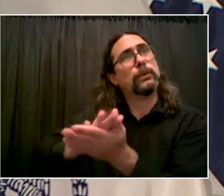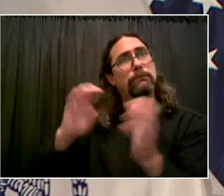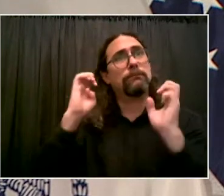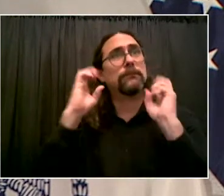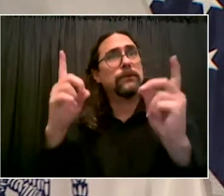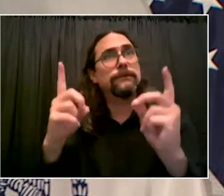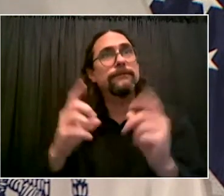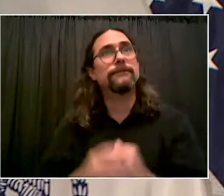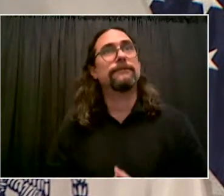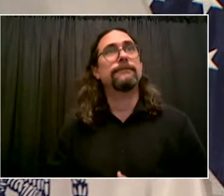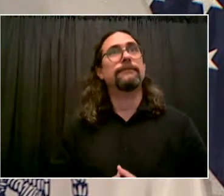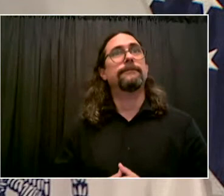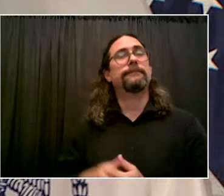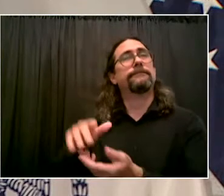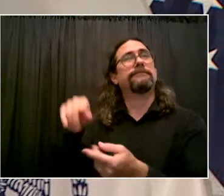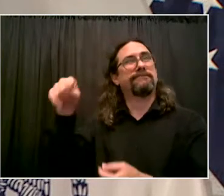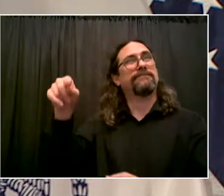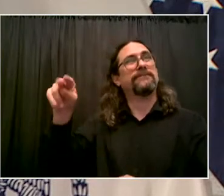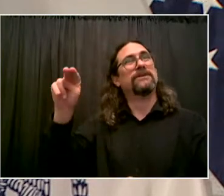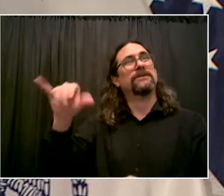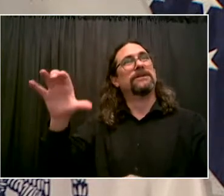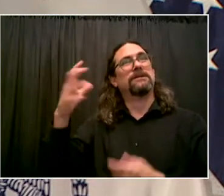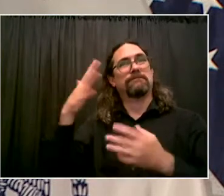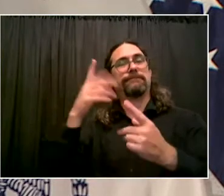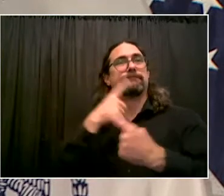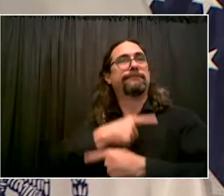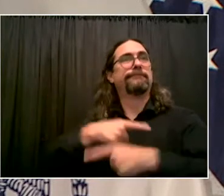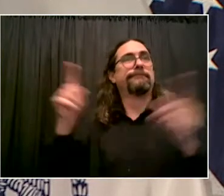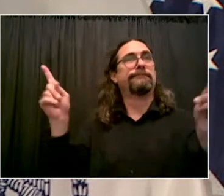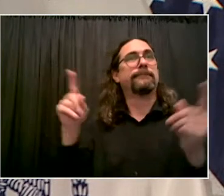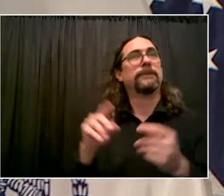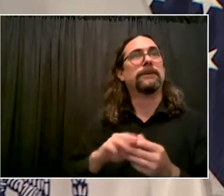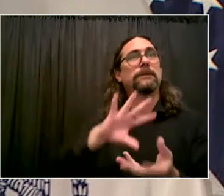ABOUT EDUCATION. 69 ACLSOSROM